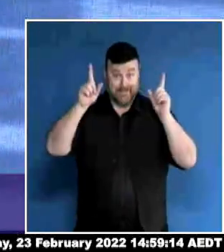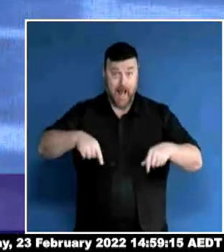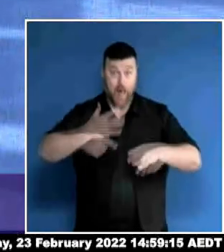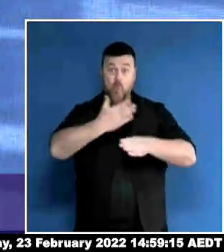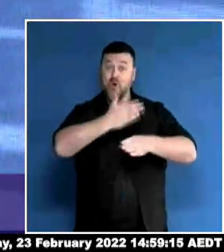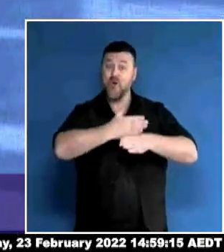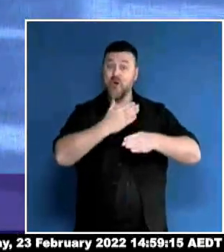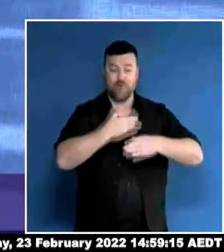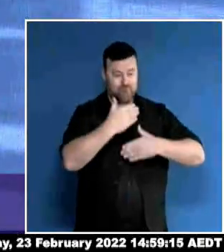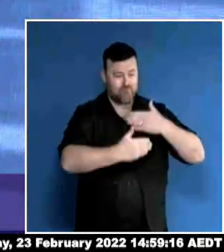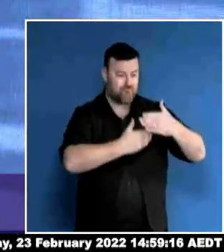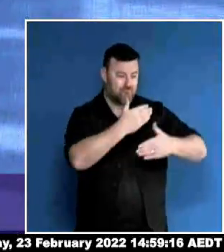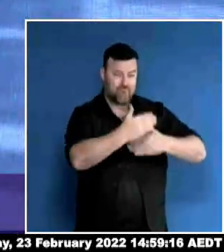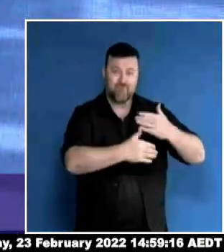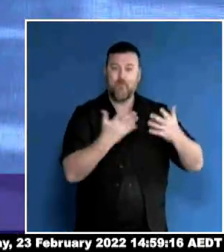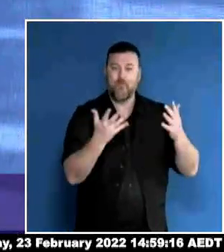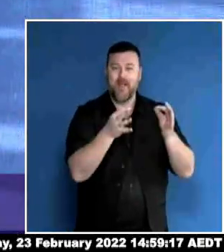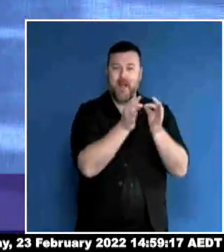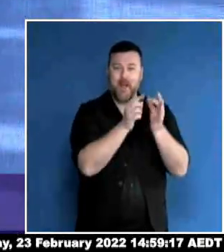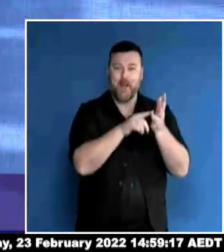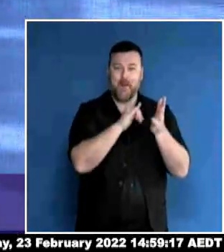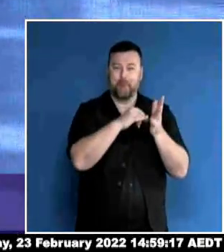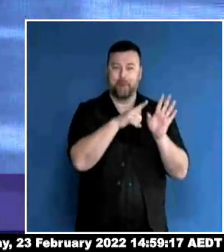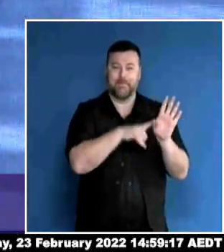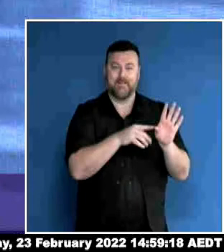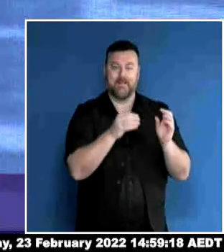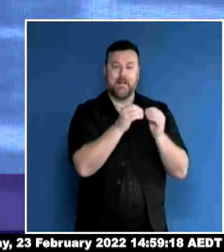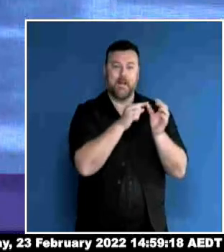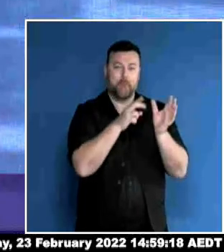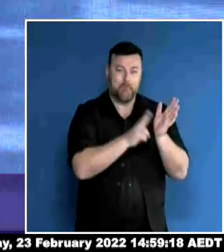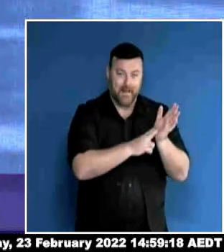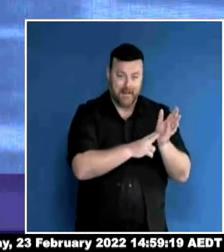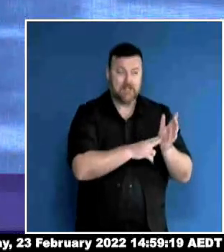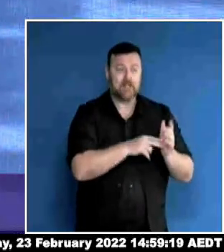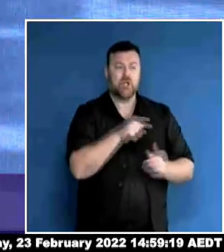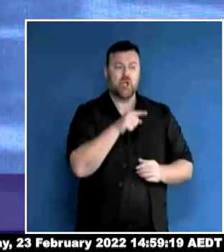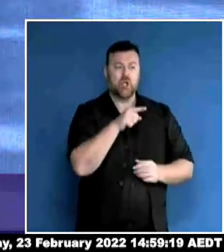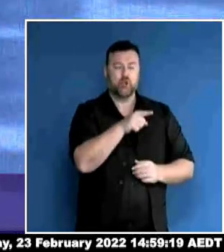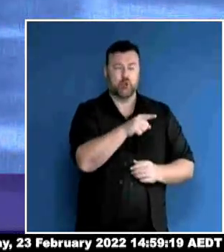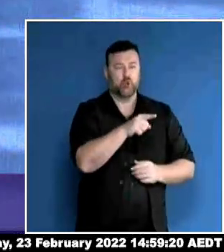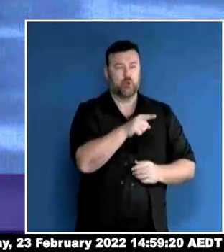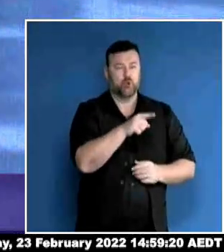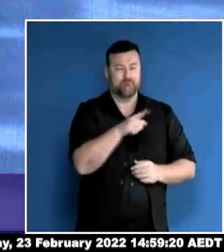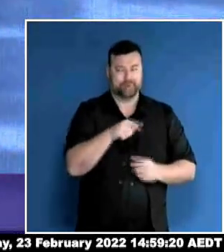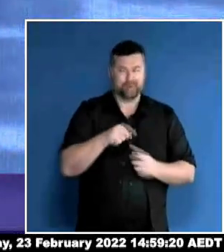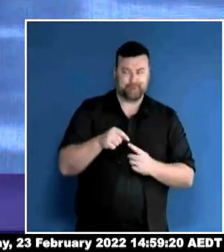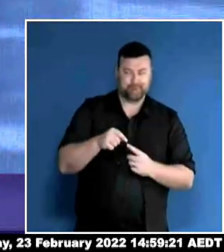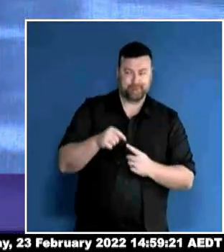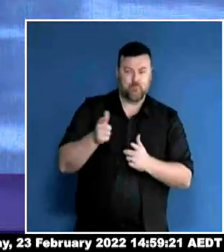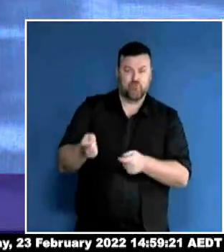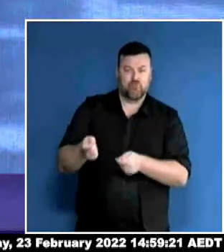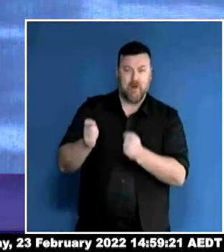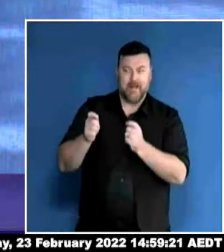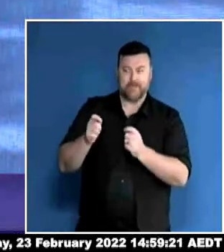highlighted your concerns with JC-1 about being your job coach and you had said that